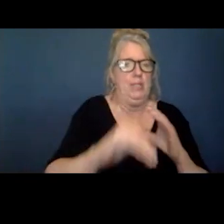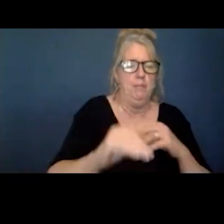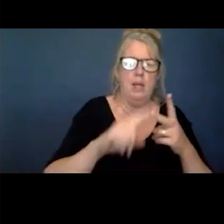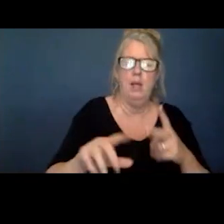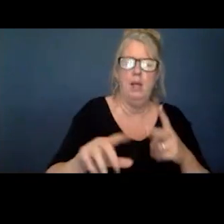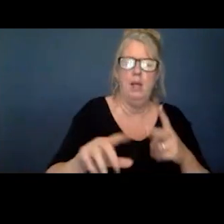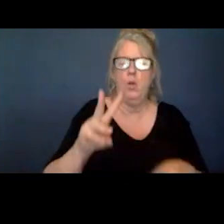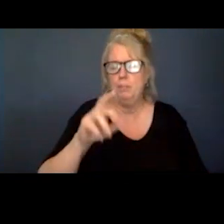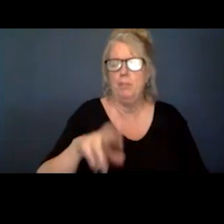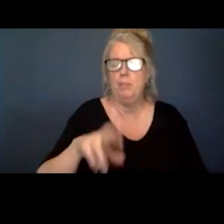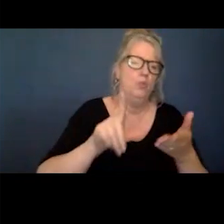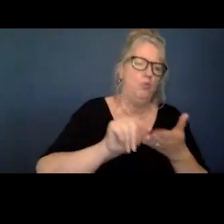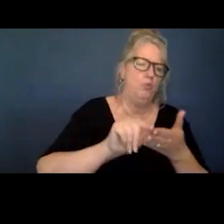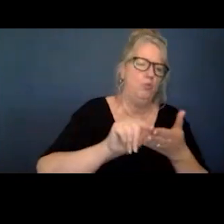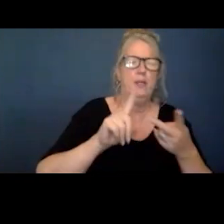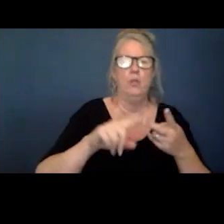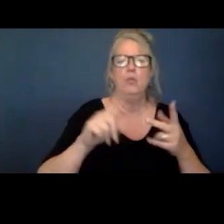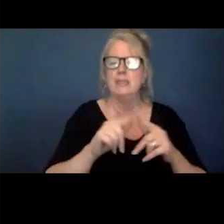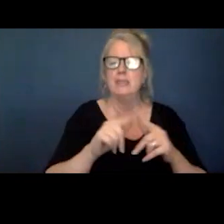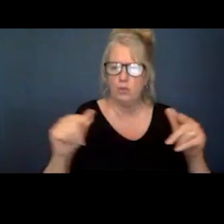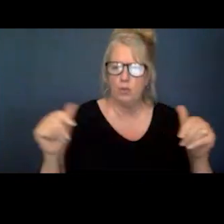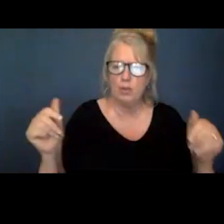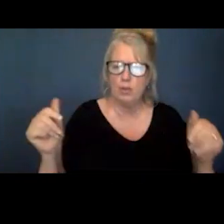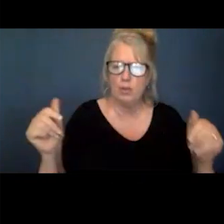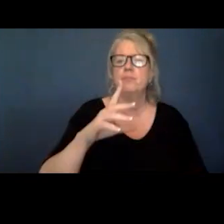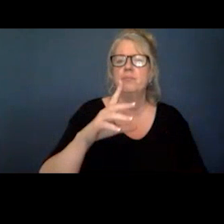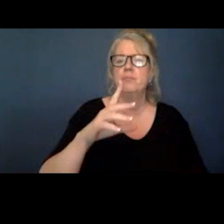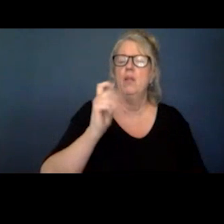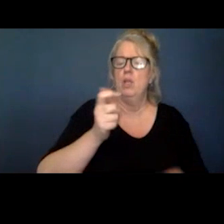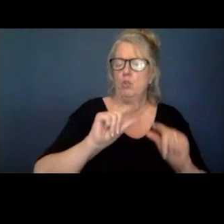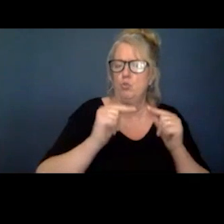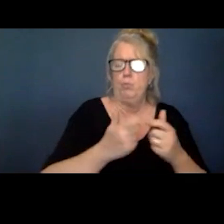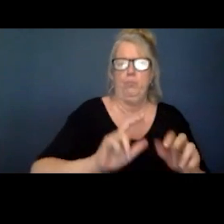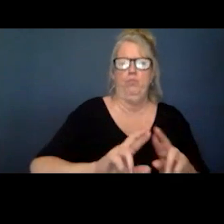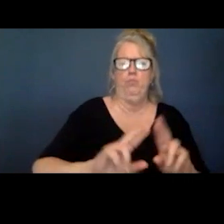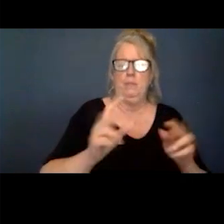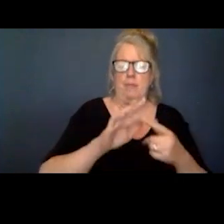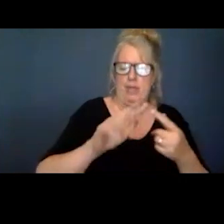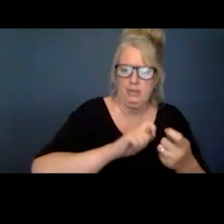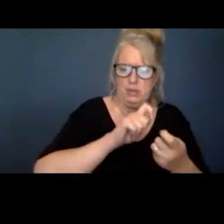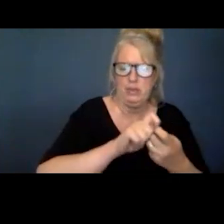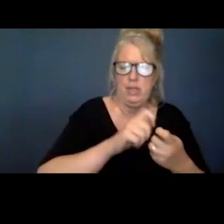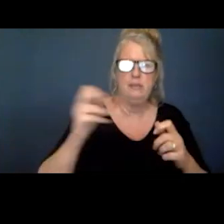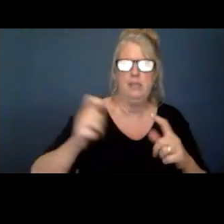a newsletter article, etc. Have an intro script ready to go that's concise and to the point. From